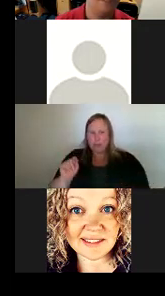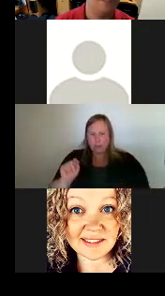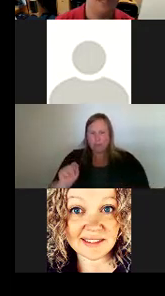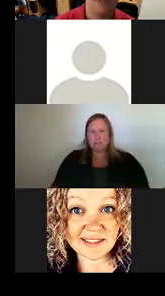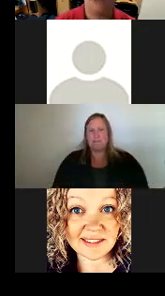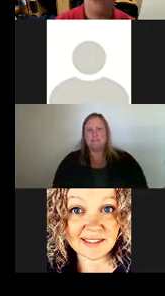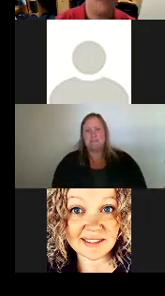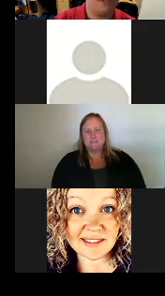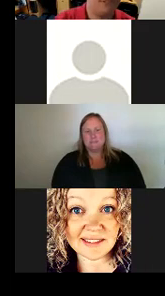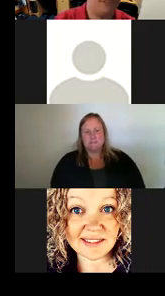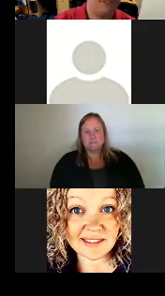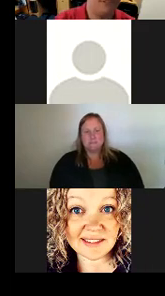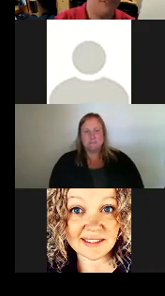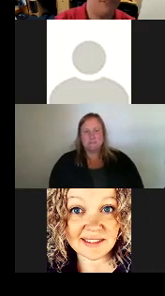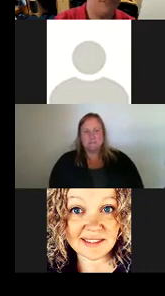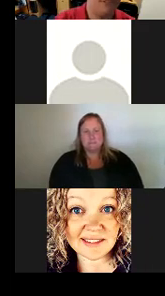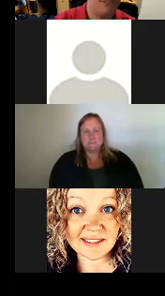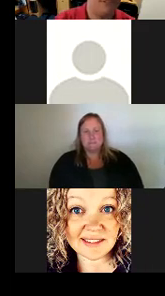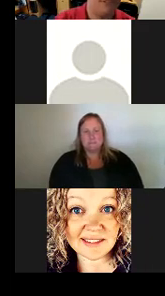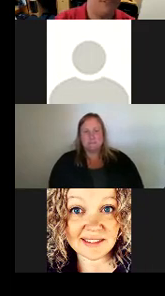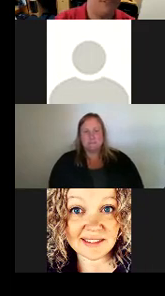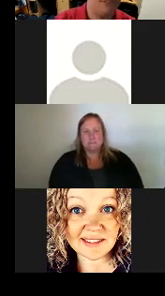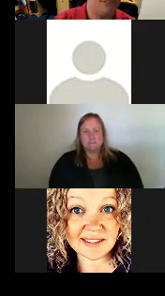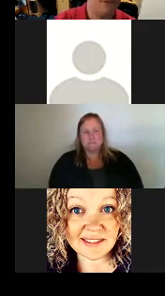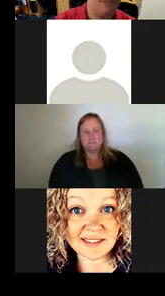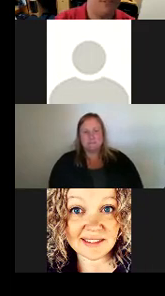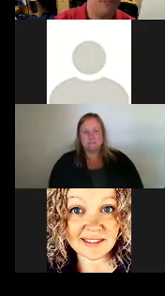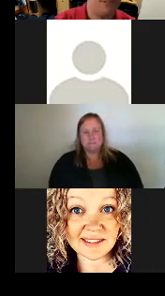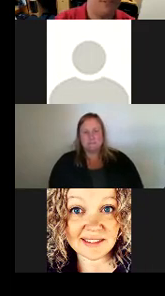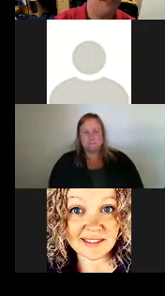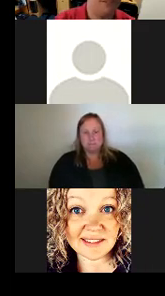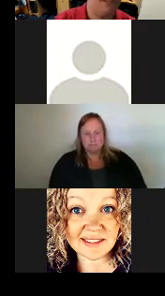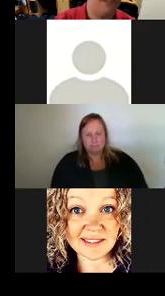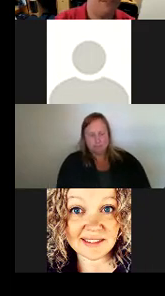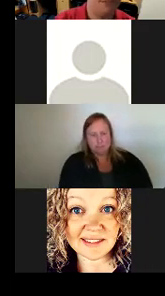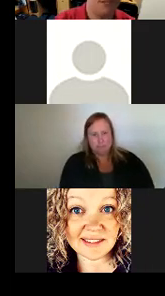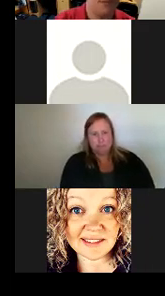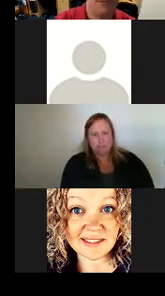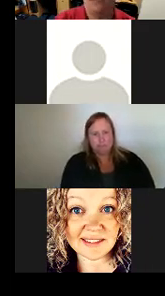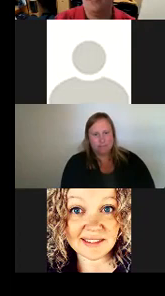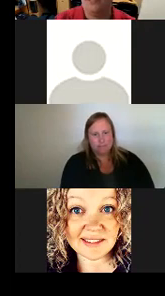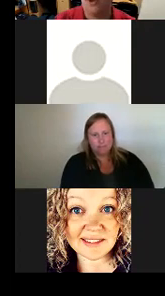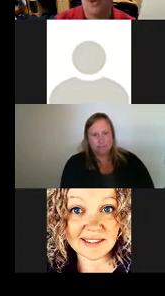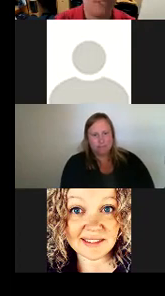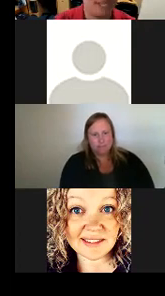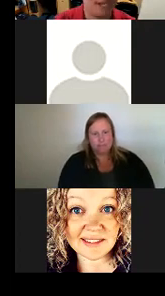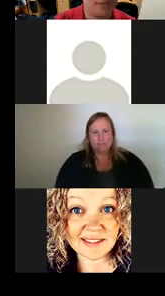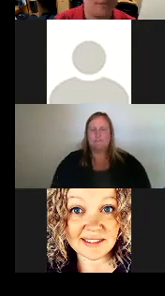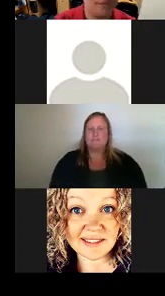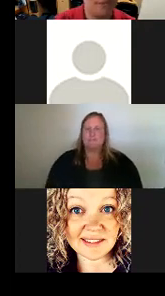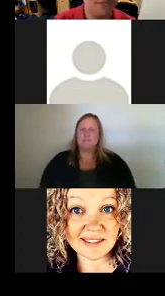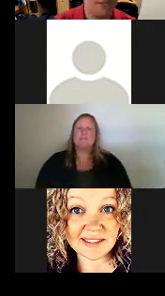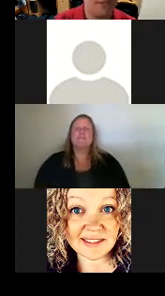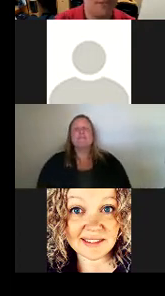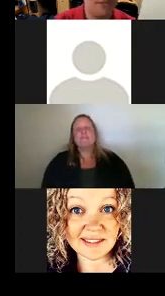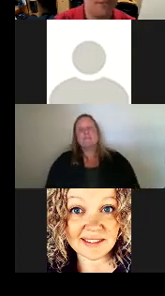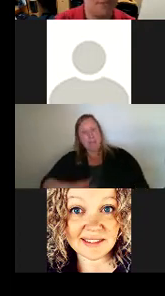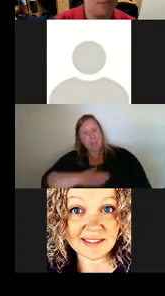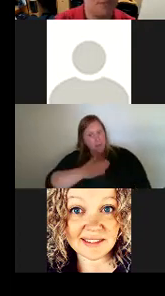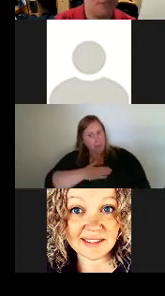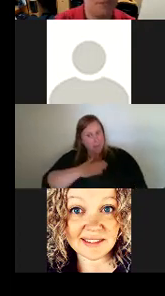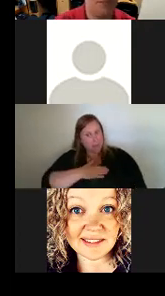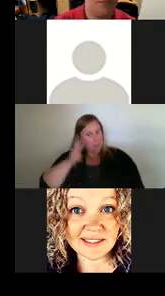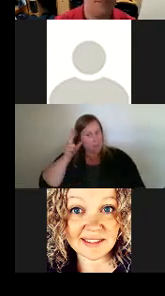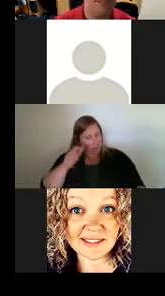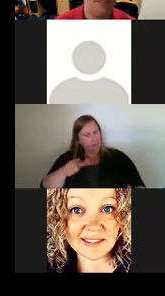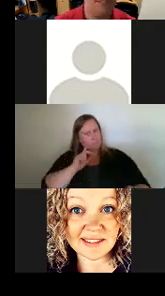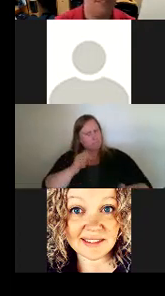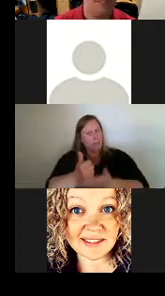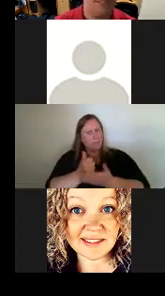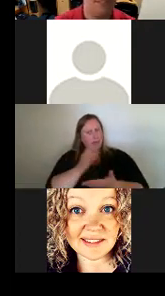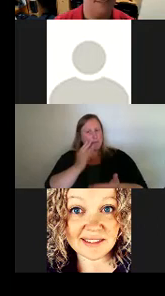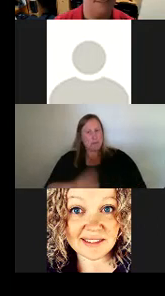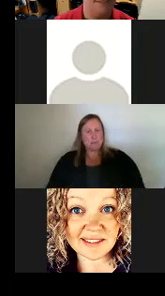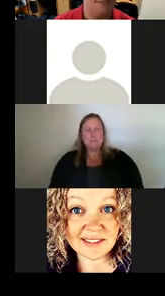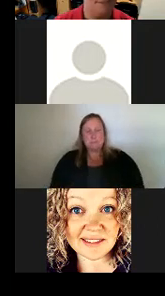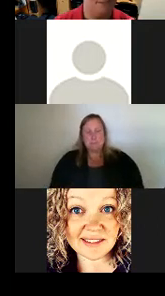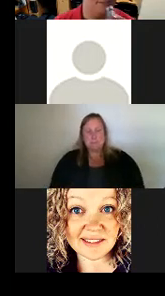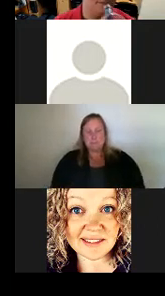Rachael: I AM GLAD TO HEAR THIS WAS HELPFUL.